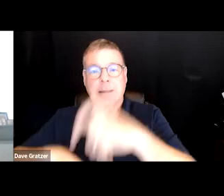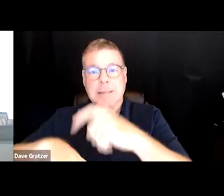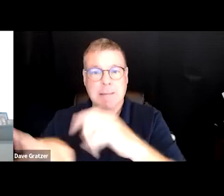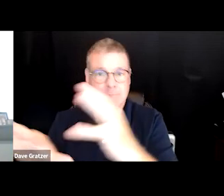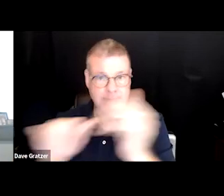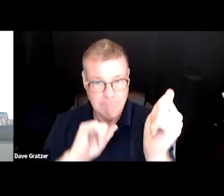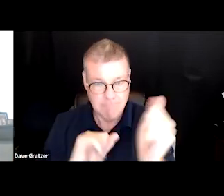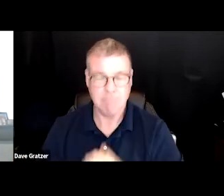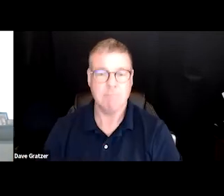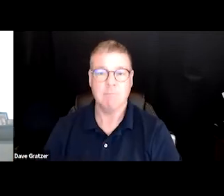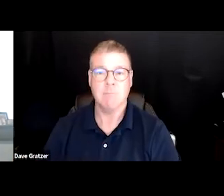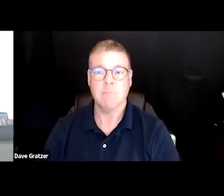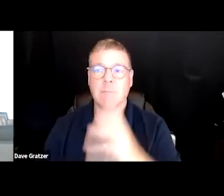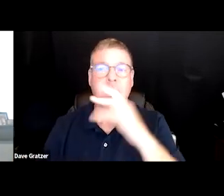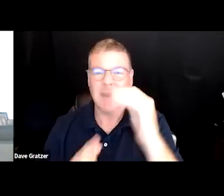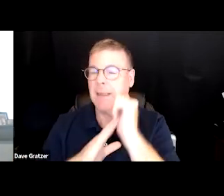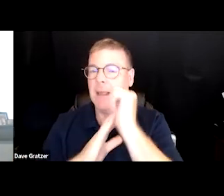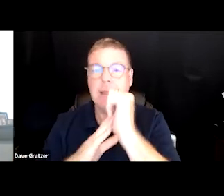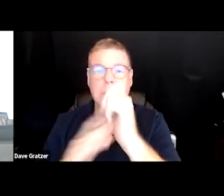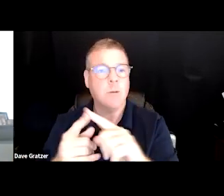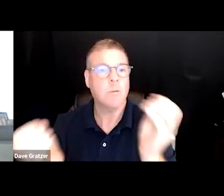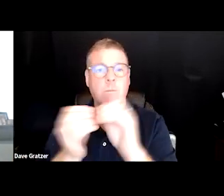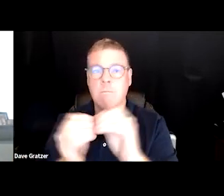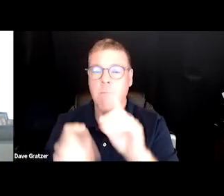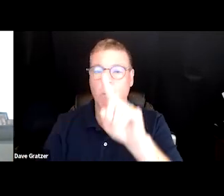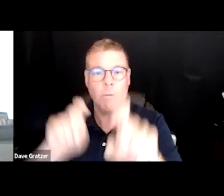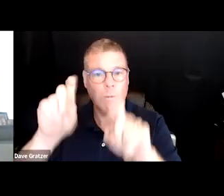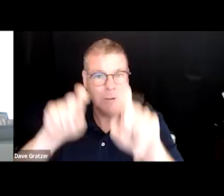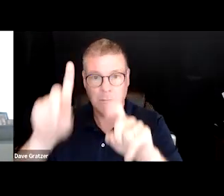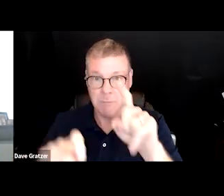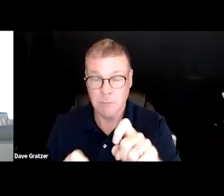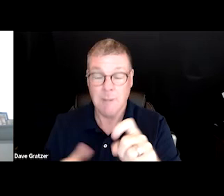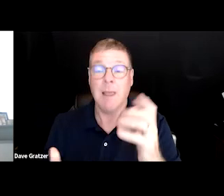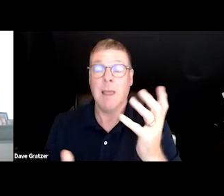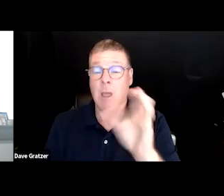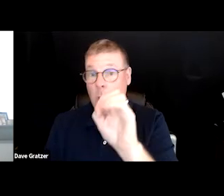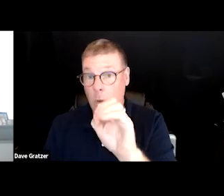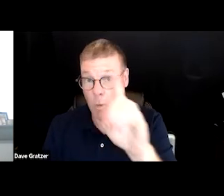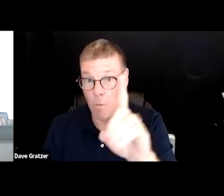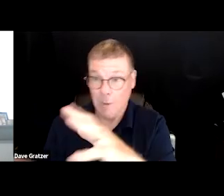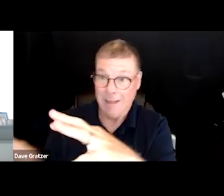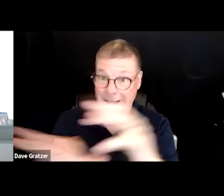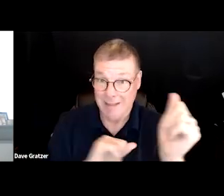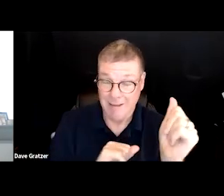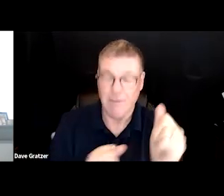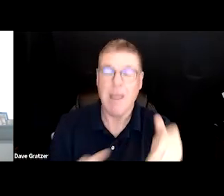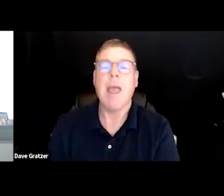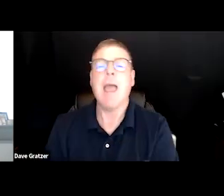And this just leads us to more questions. Of those that overdose fall in release, how many were successfully connected